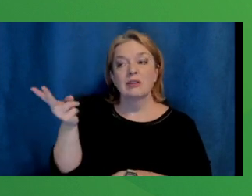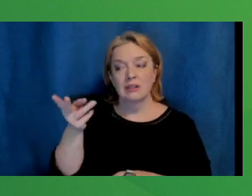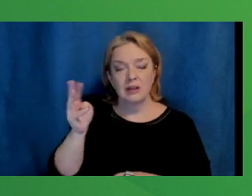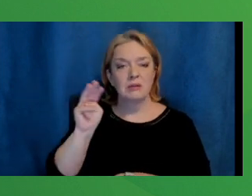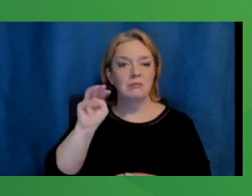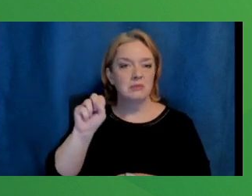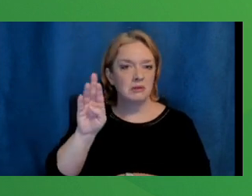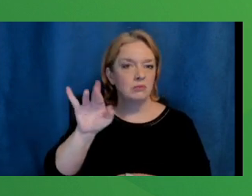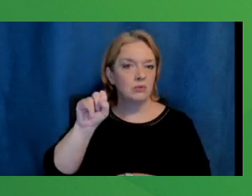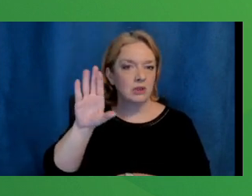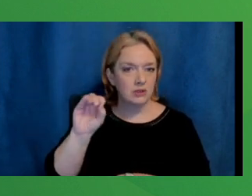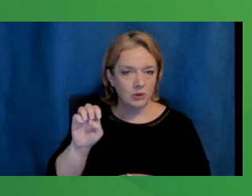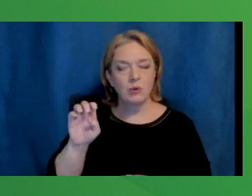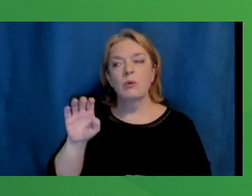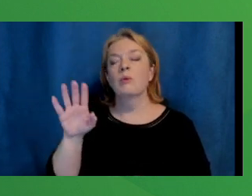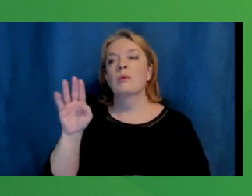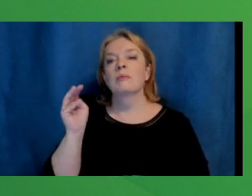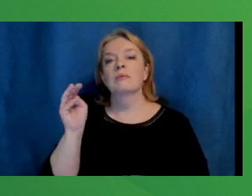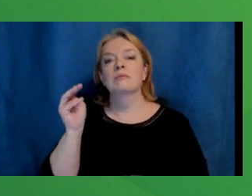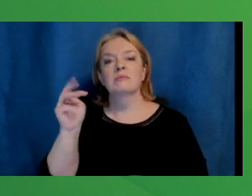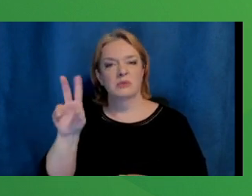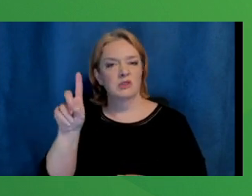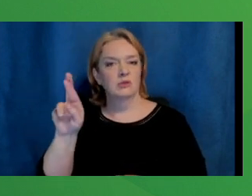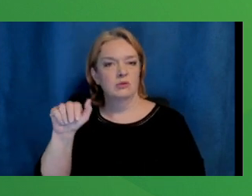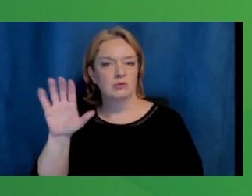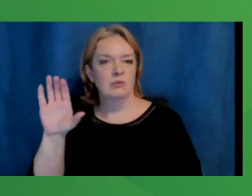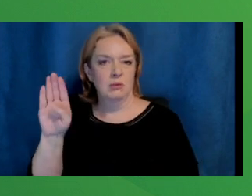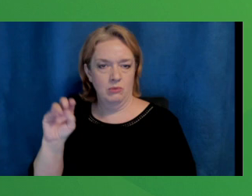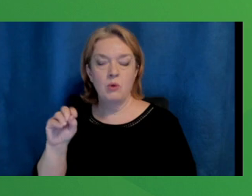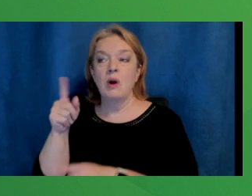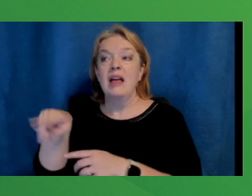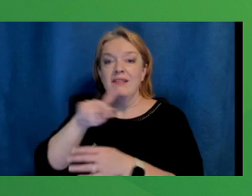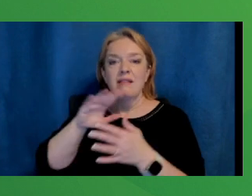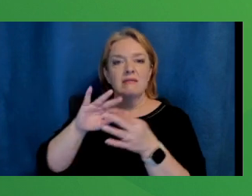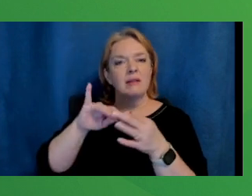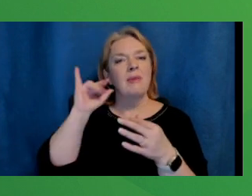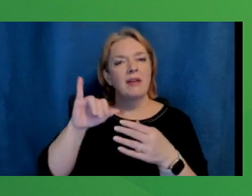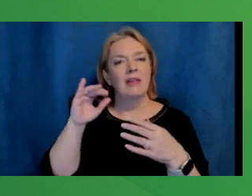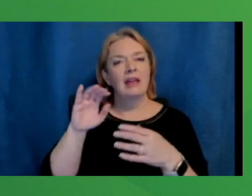the inclusion of nature and self. This also tapped into that. The question here is, what motivates